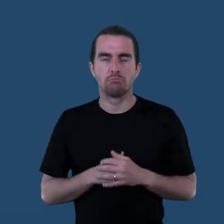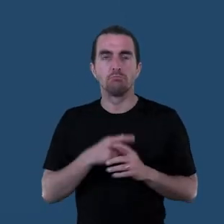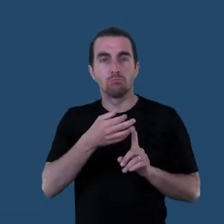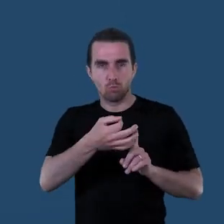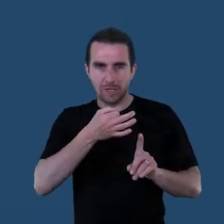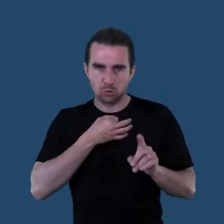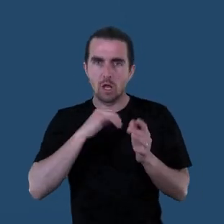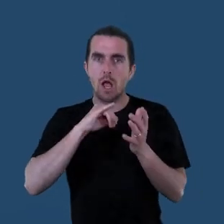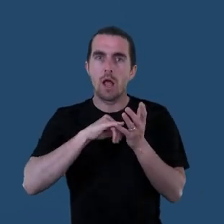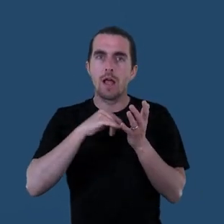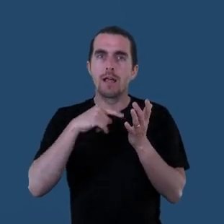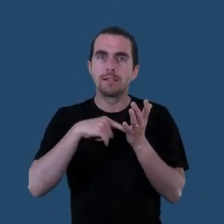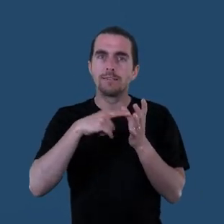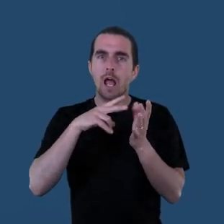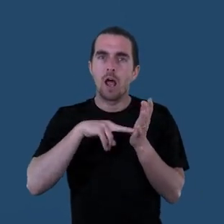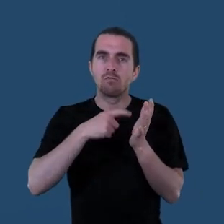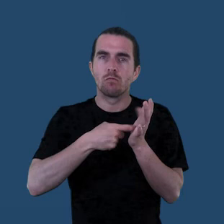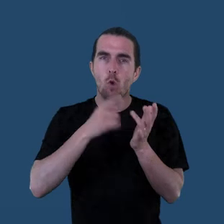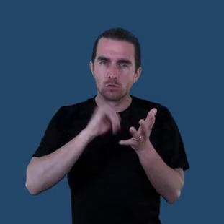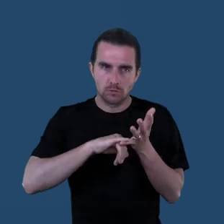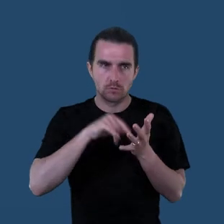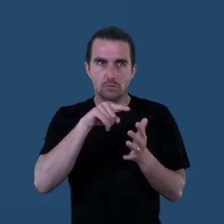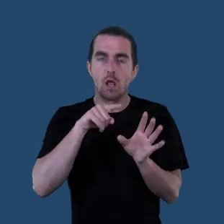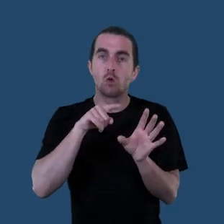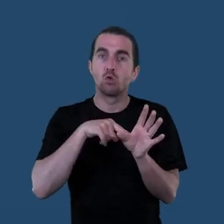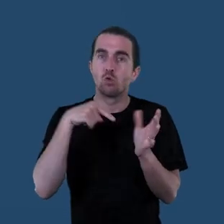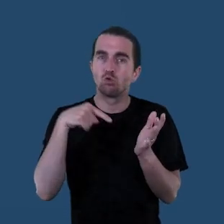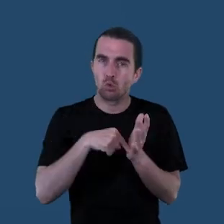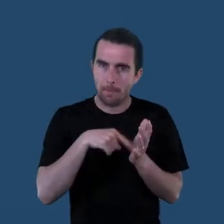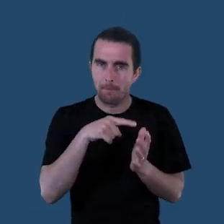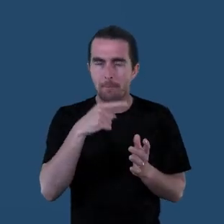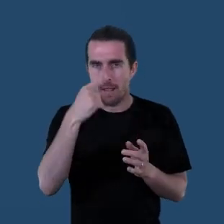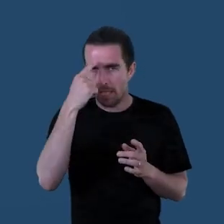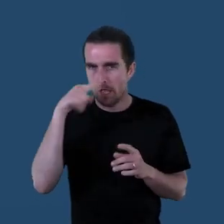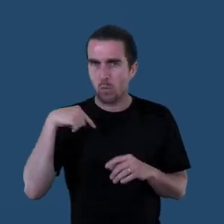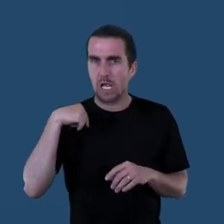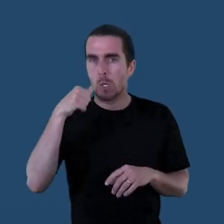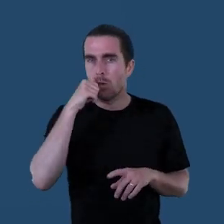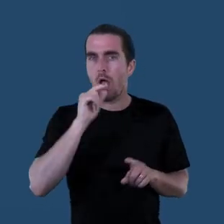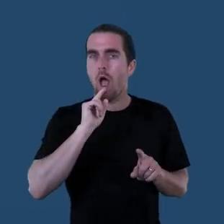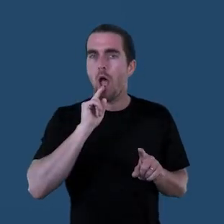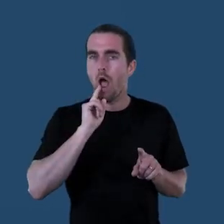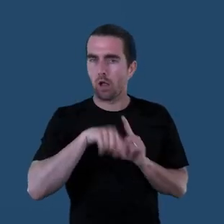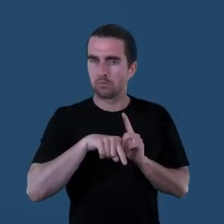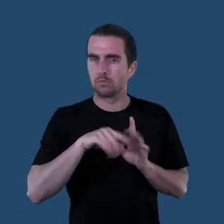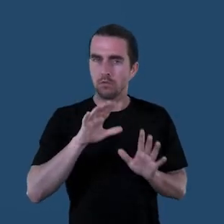This question comes from Stavros on YouTube. This, I think I know the answer to this one.